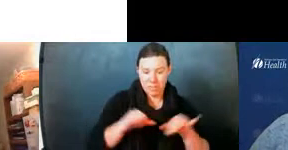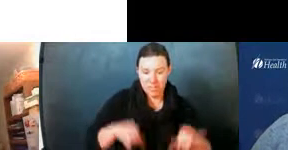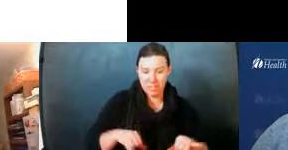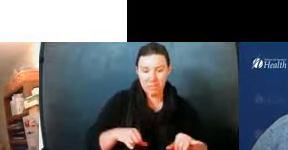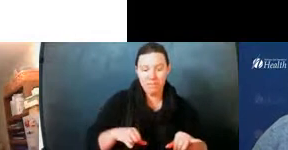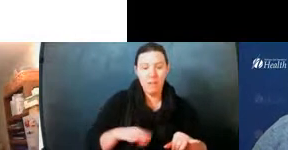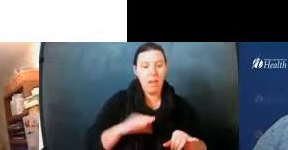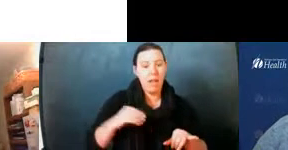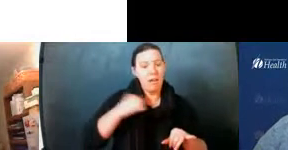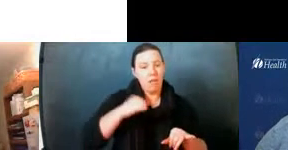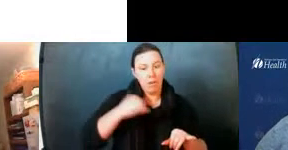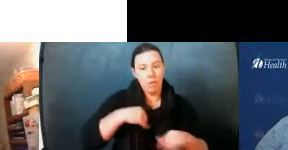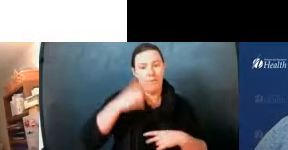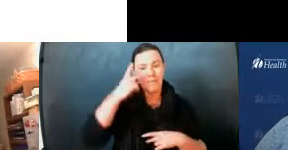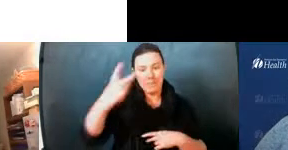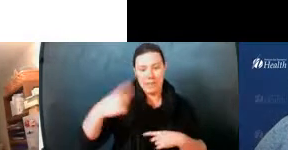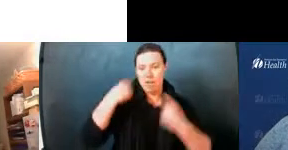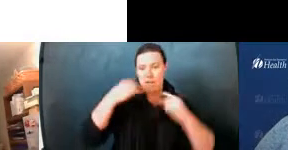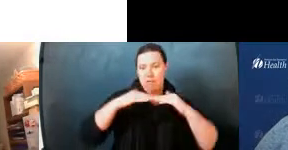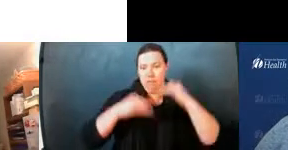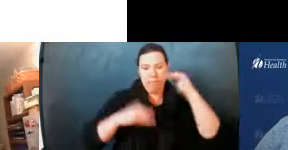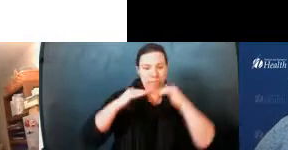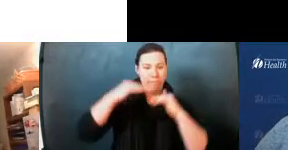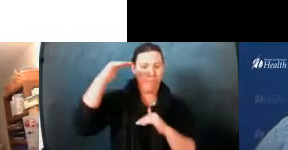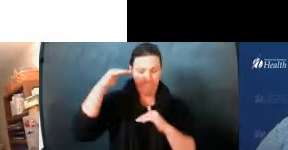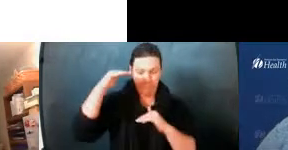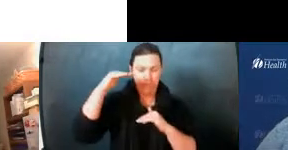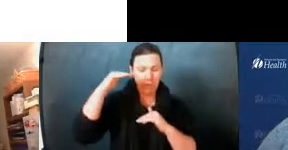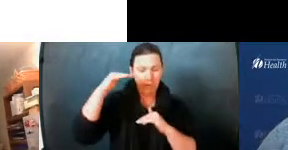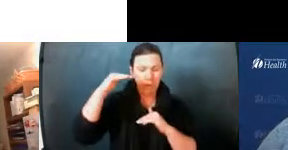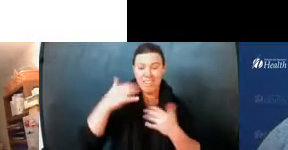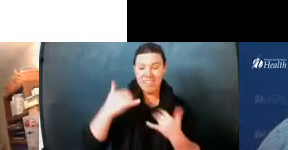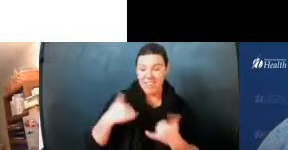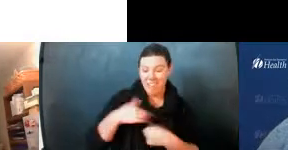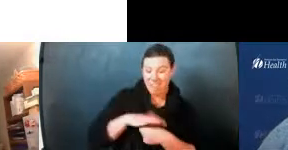is it was passed by Washington State legislature in 2021,